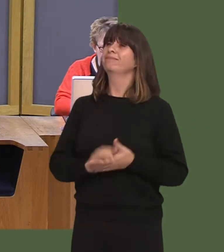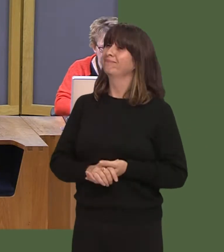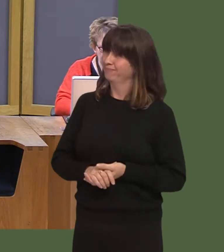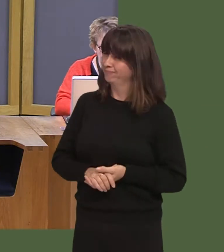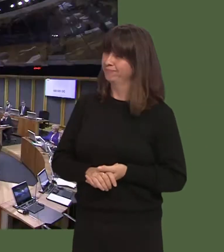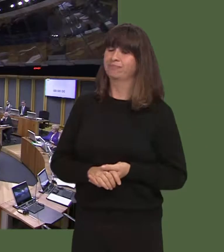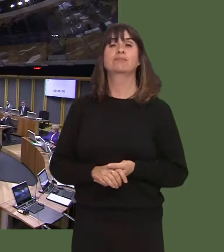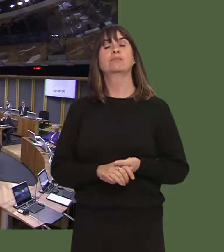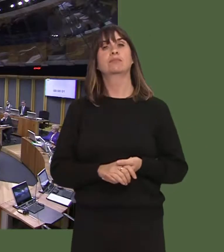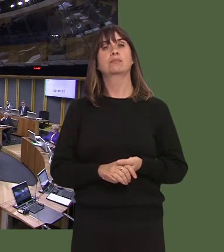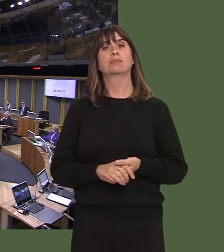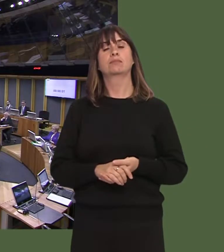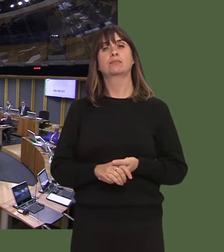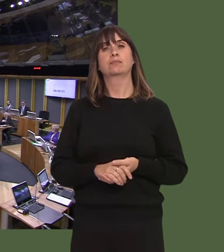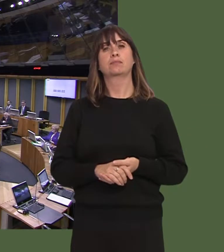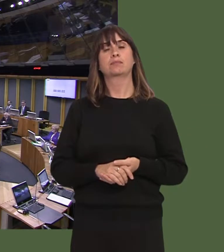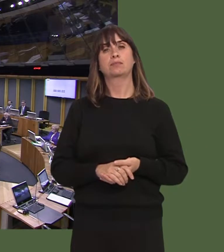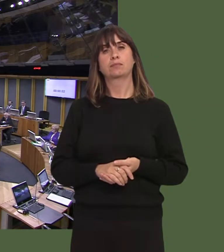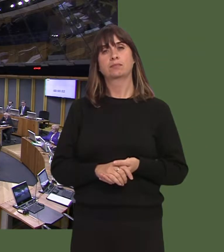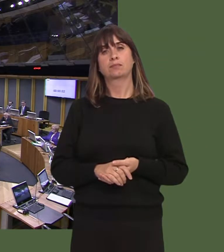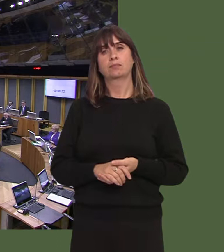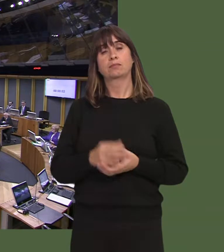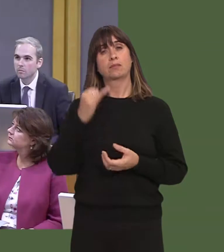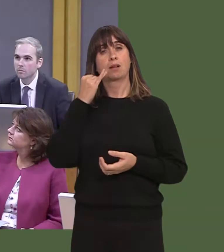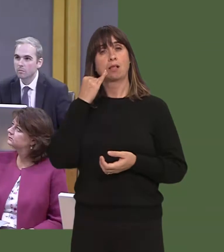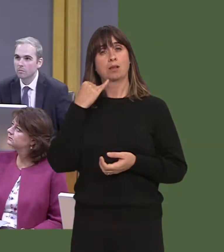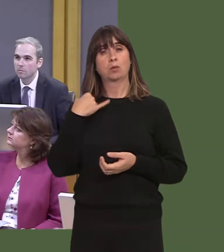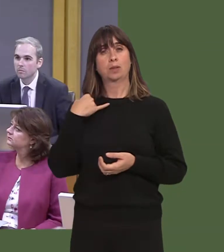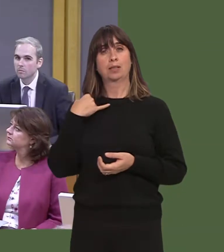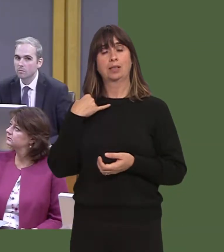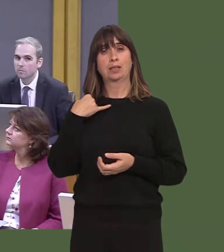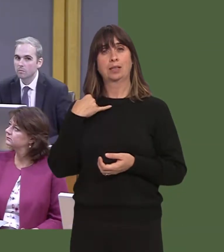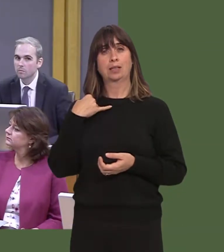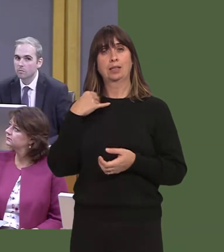First Minister, as the ink begins to dry on last week's resignation letter, the focus